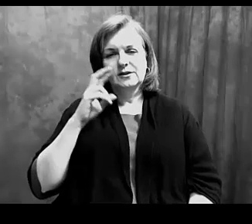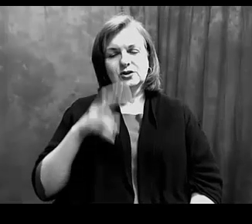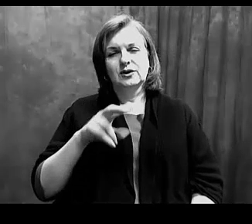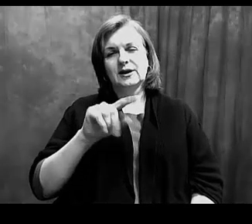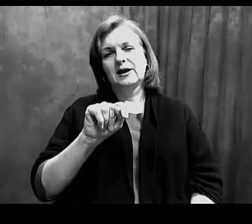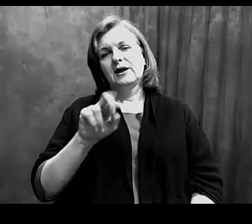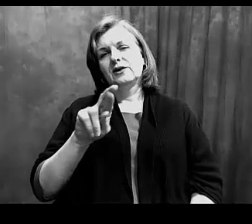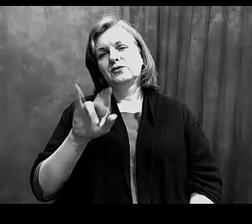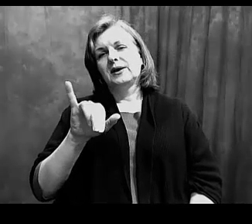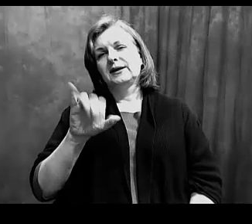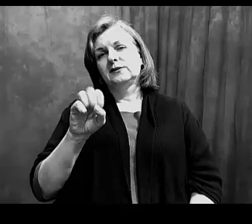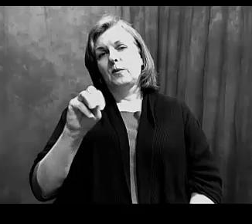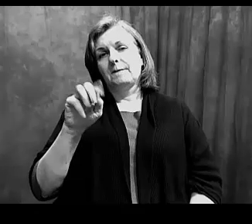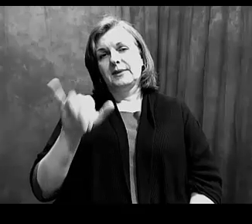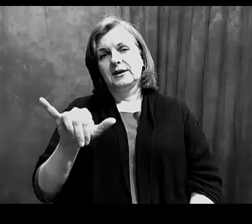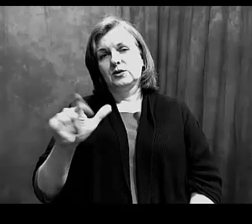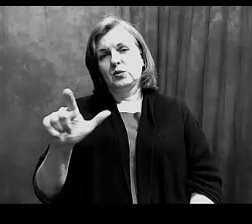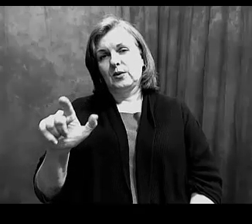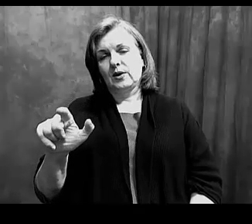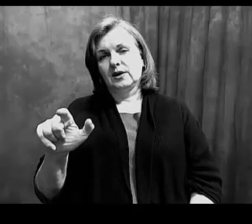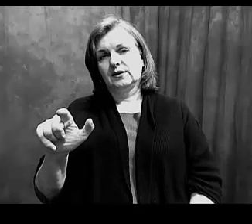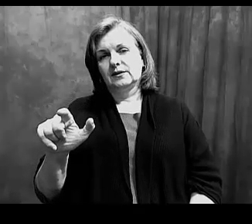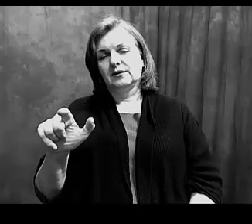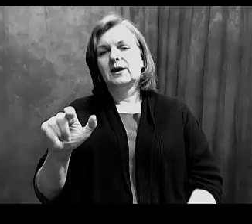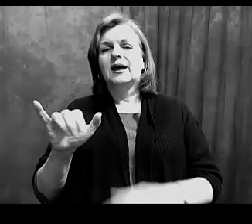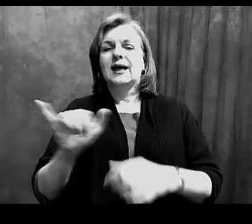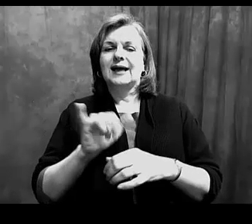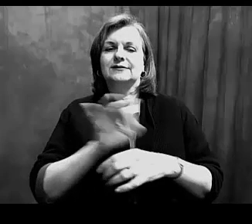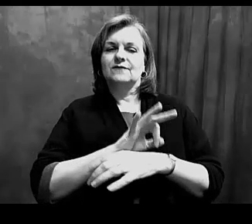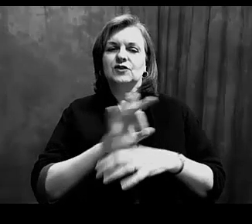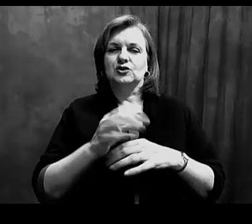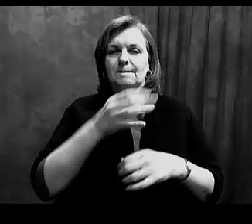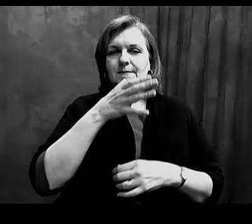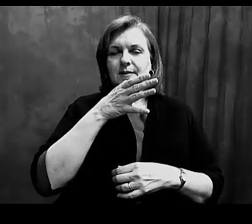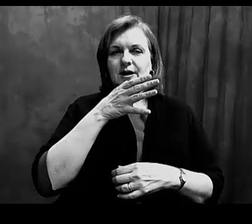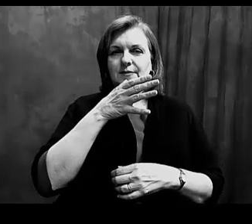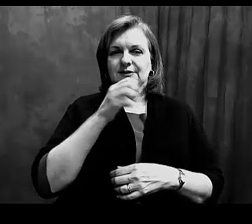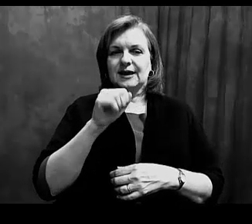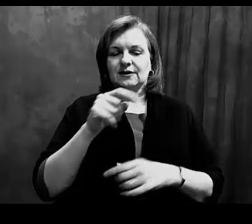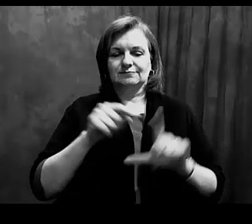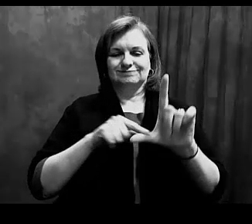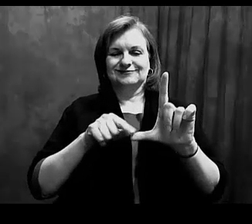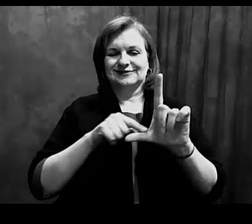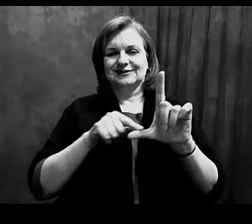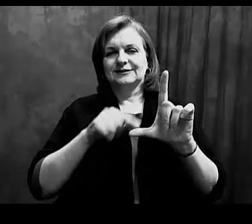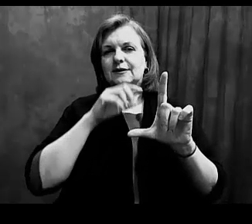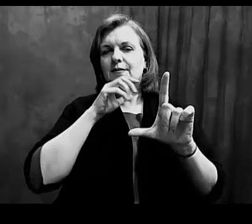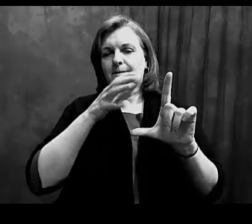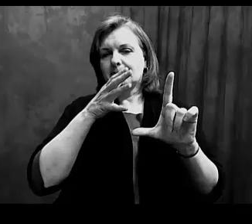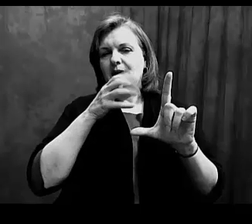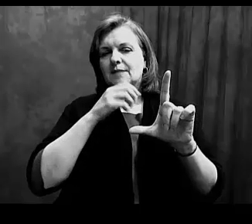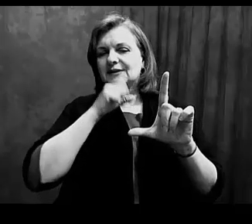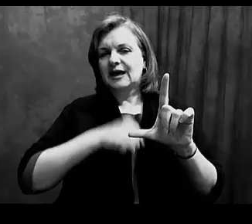so looking at trisomy 21 as a function of moms age -- age of mom on the "X"